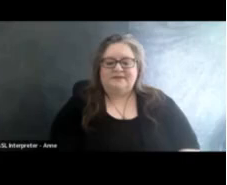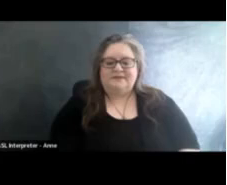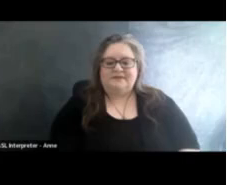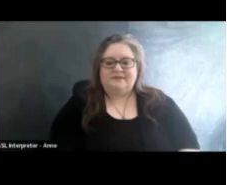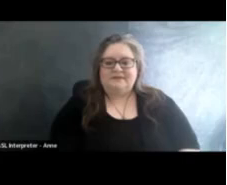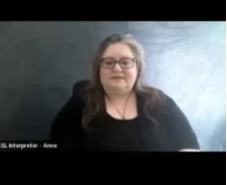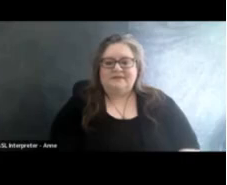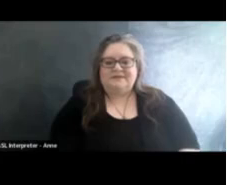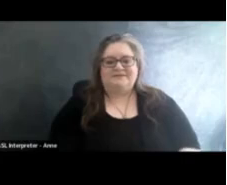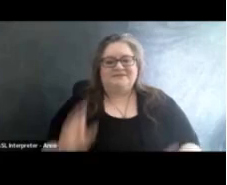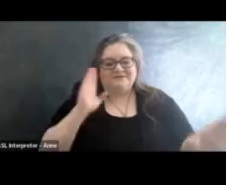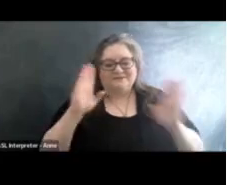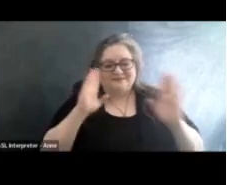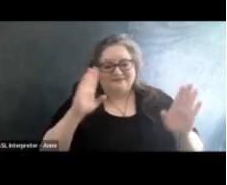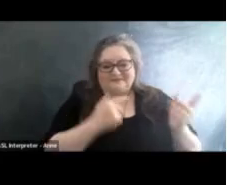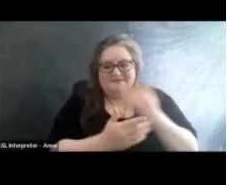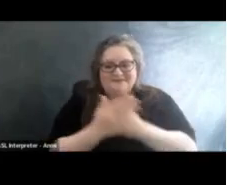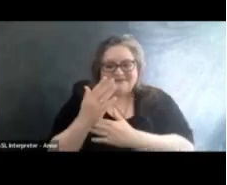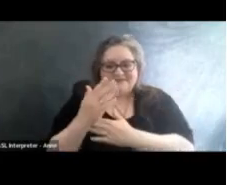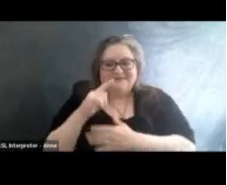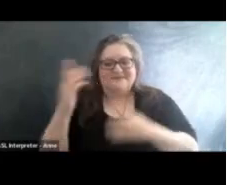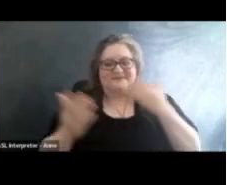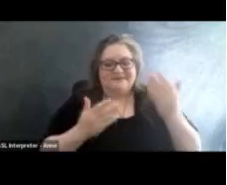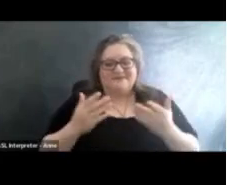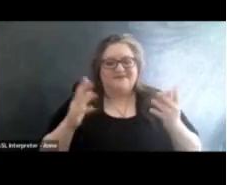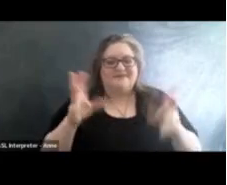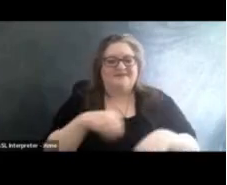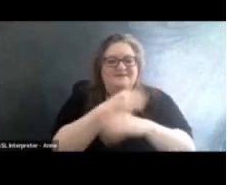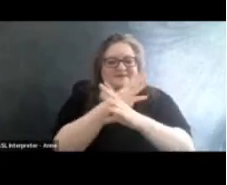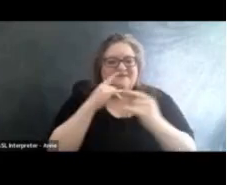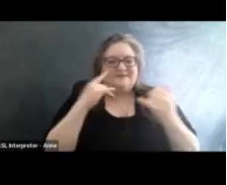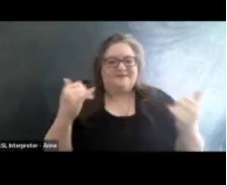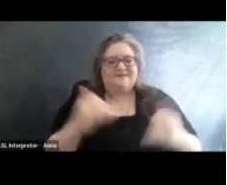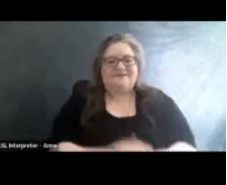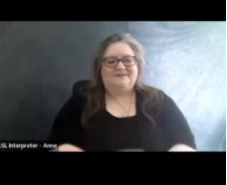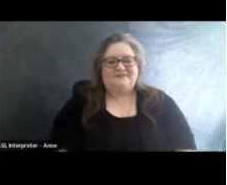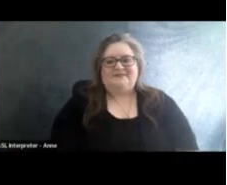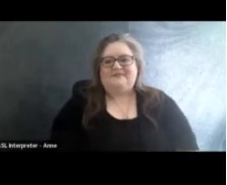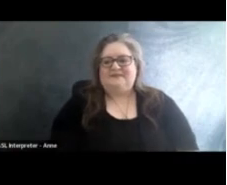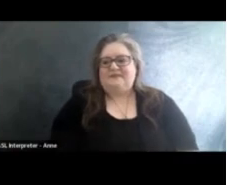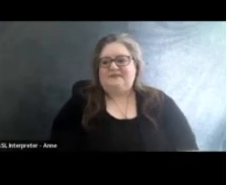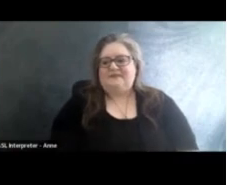Terry Camacho-Gonsalves: Good afternoon, good morning, and welcome to our webinar today. My